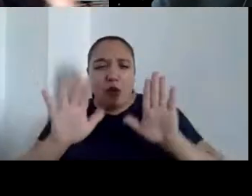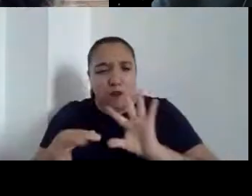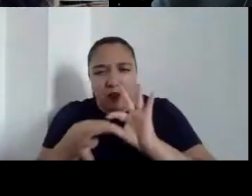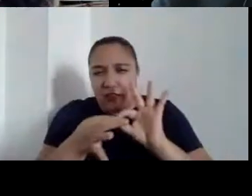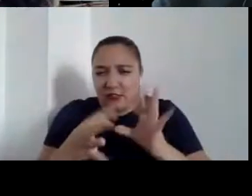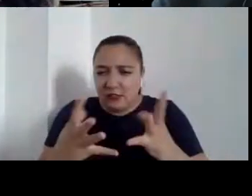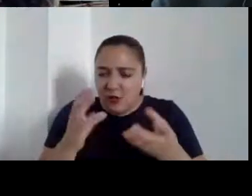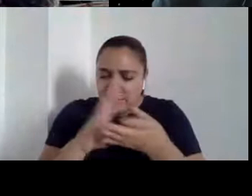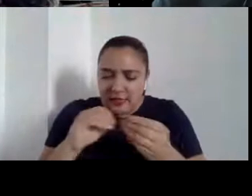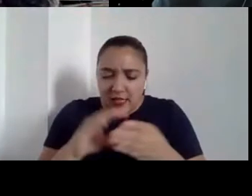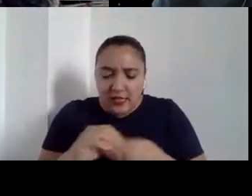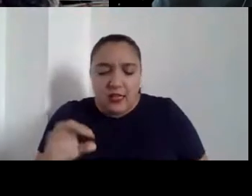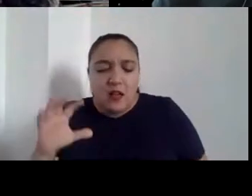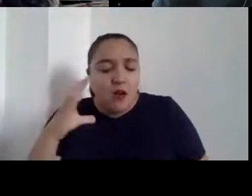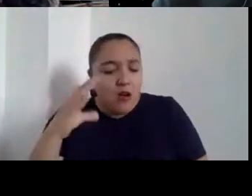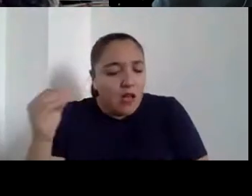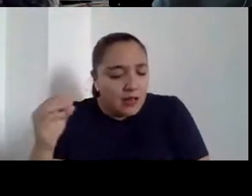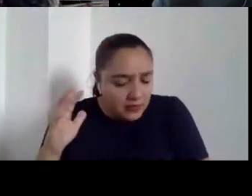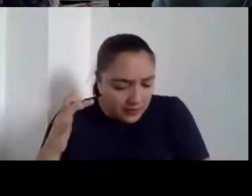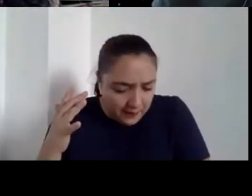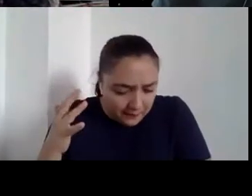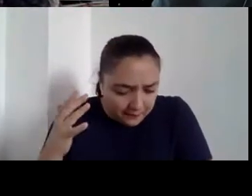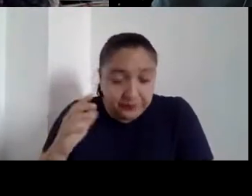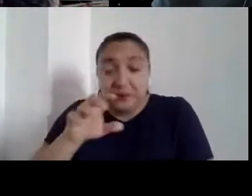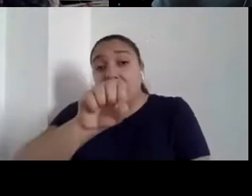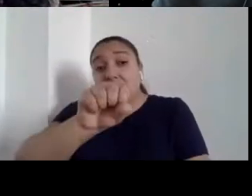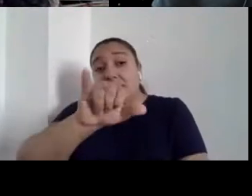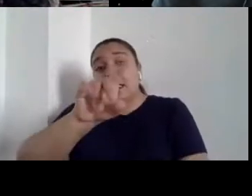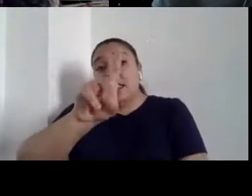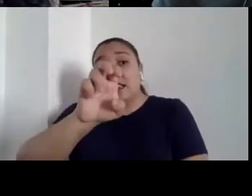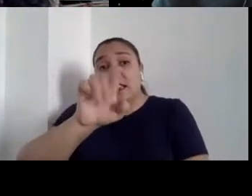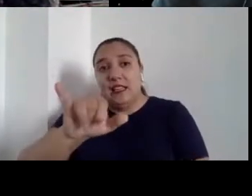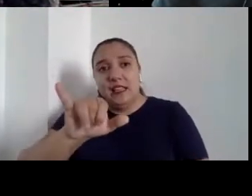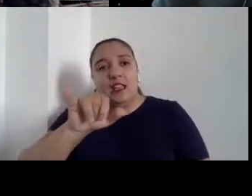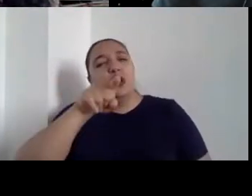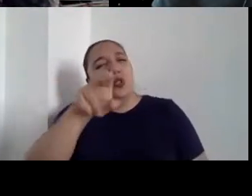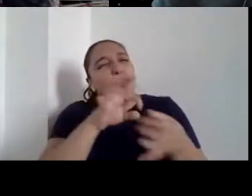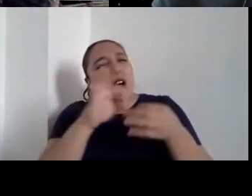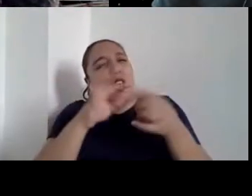Sydney, your comment about futures and thinking about where we